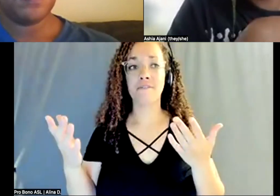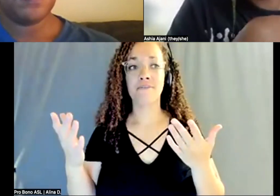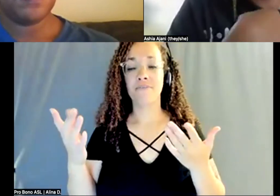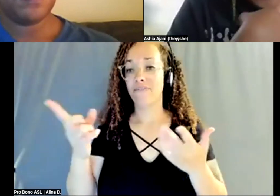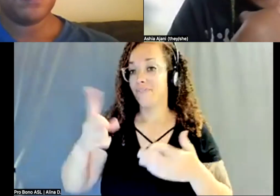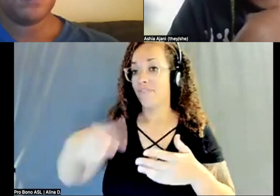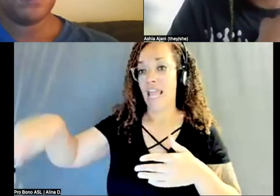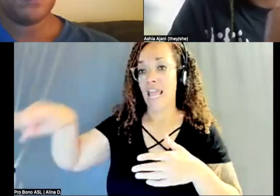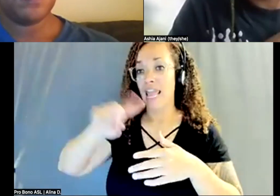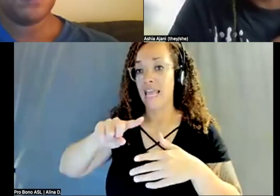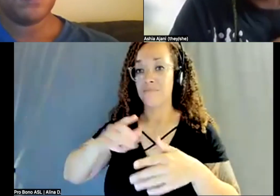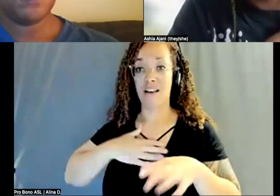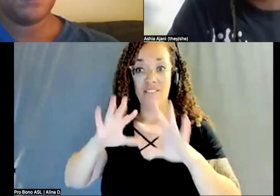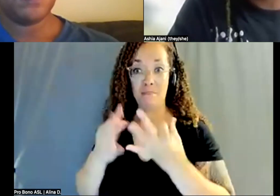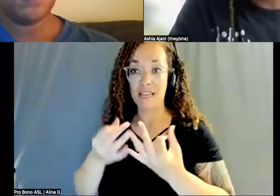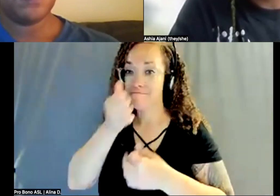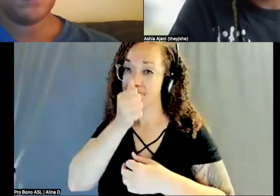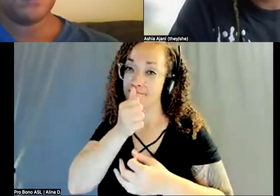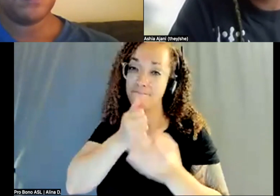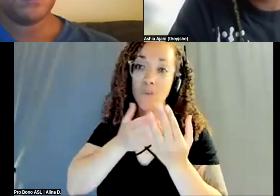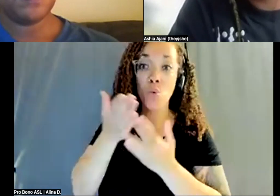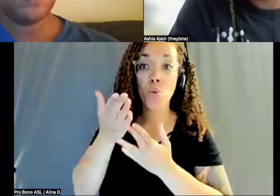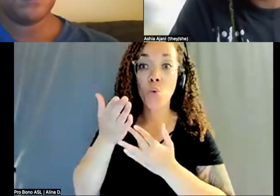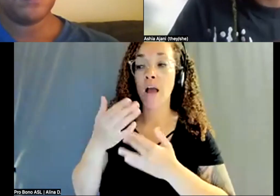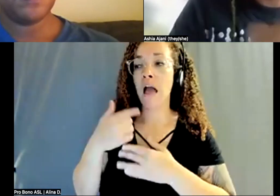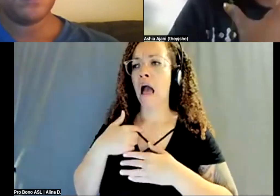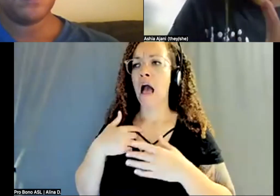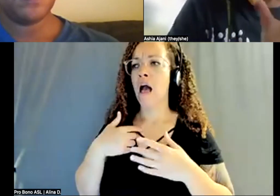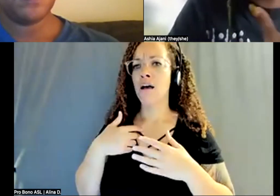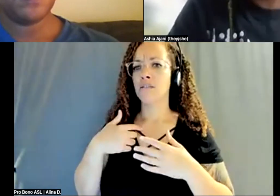that like I knew very like vaguely that they went through but to hear you know, from their mouths,